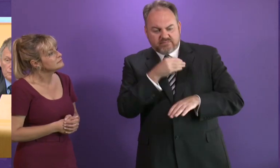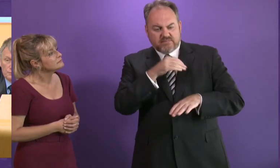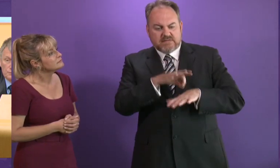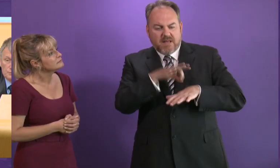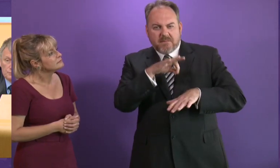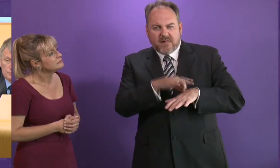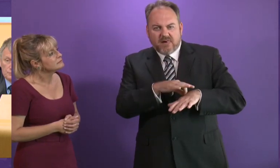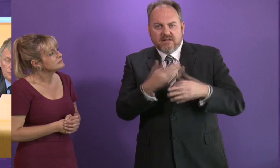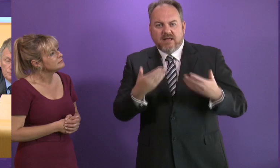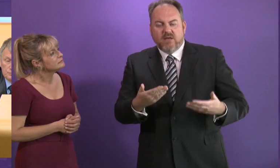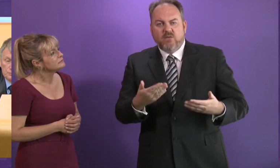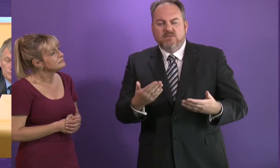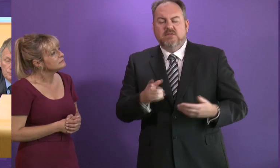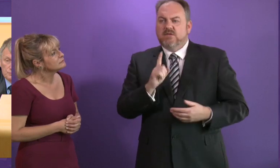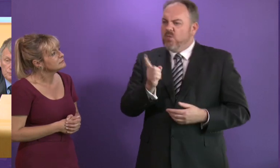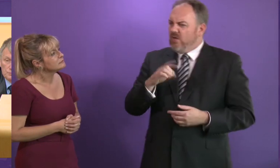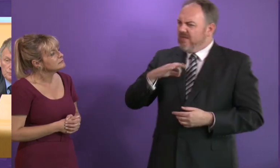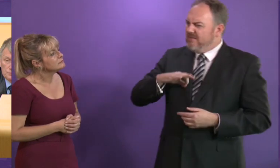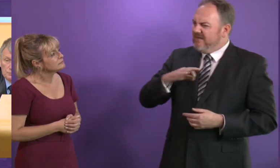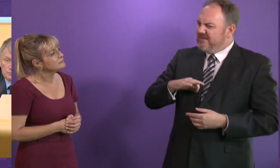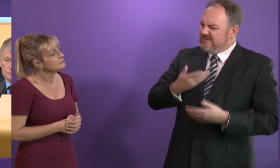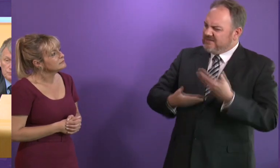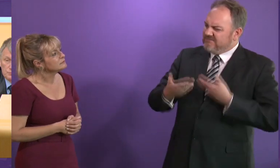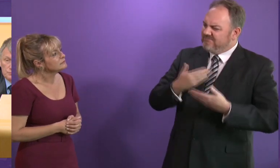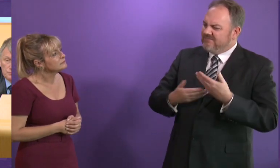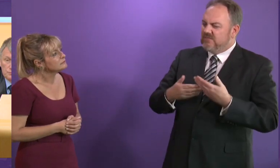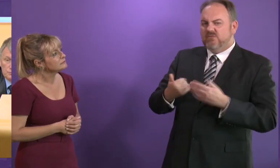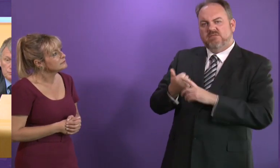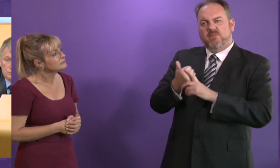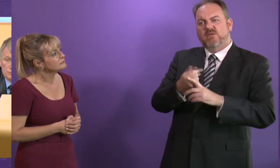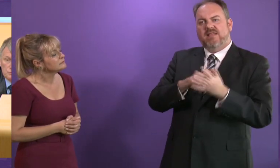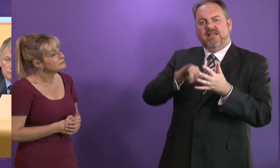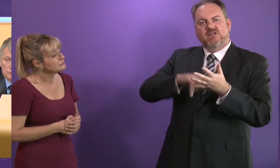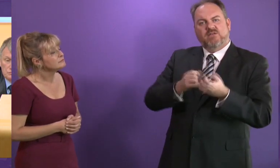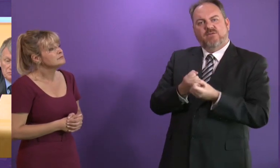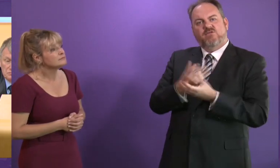that the new legislation will also bring to the national health service by freeing up doctors’ time? The First Minister: